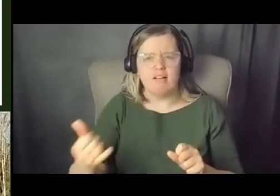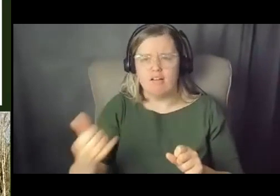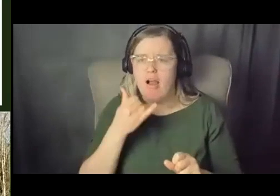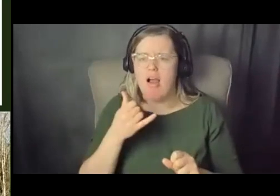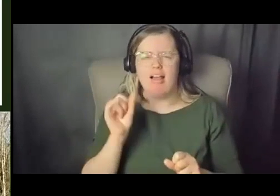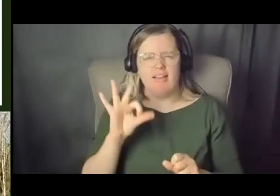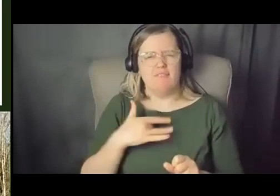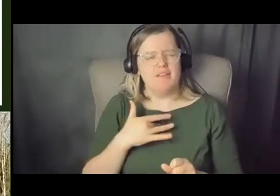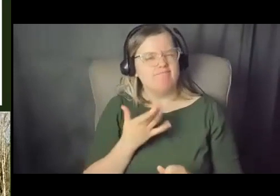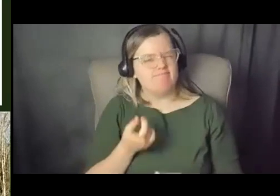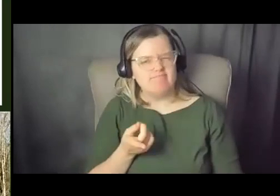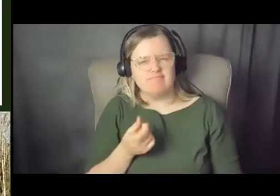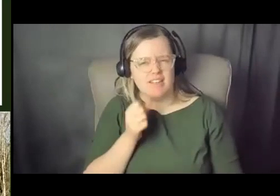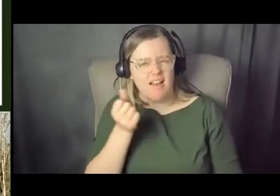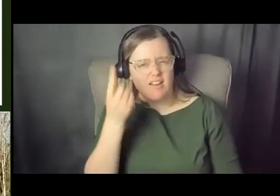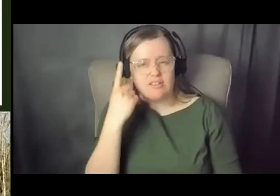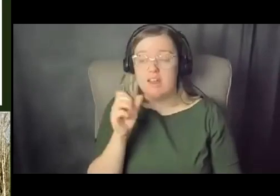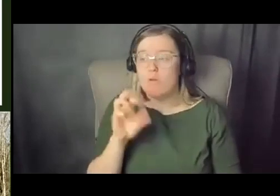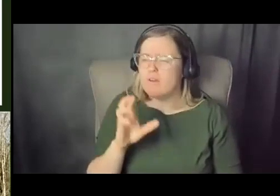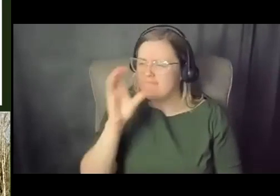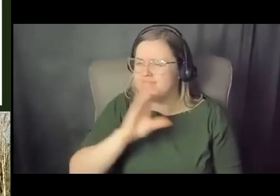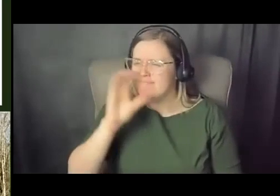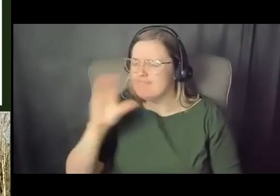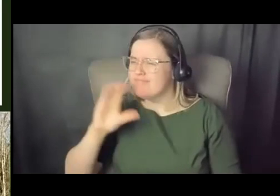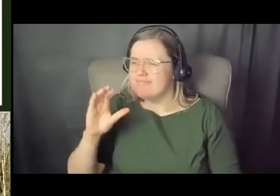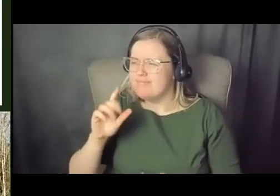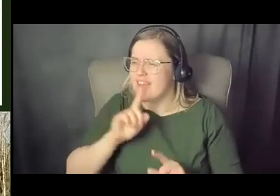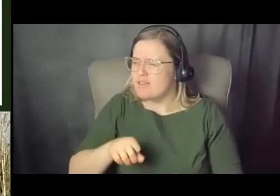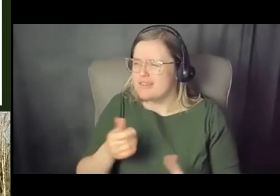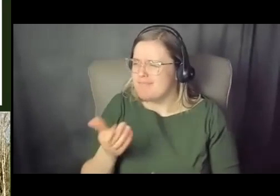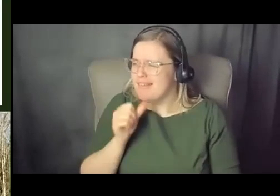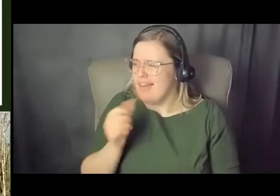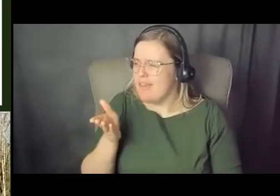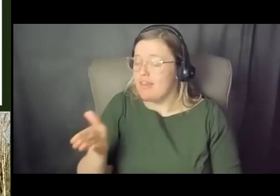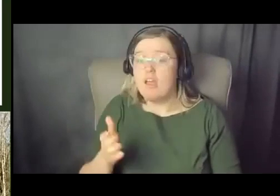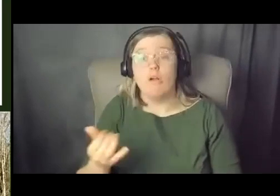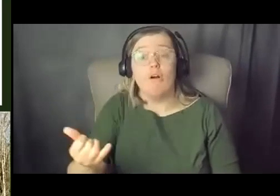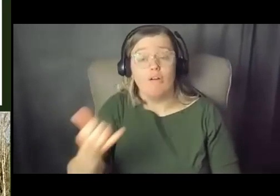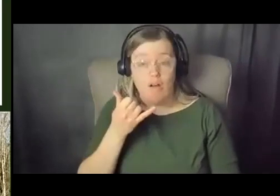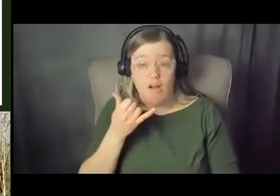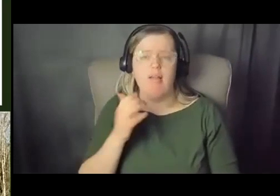there's something you don't understand, we'll talk it through. If you can't find anything online, call me, we will get you